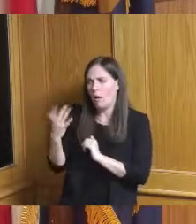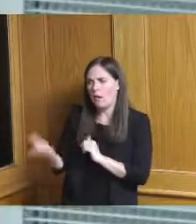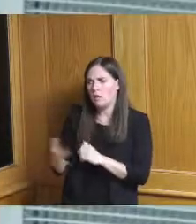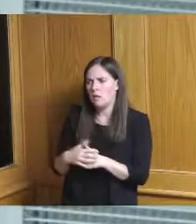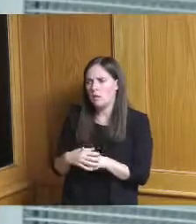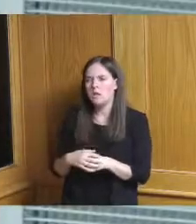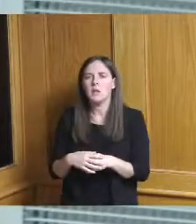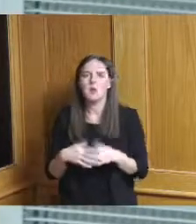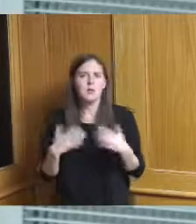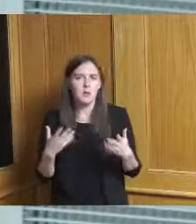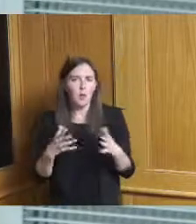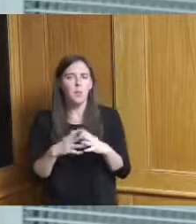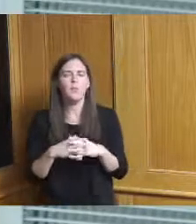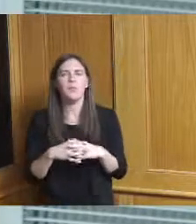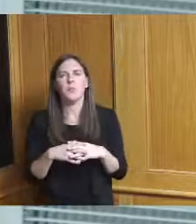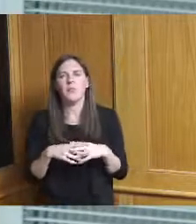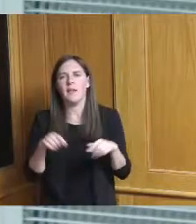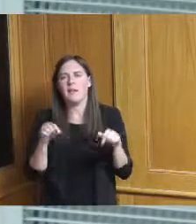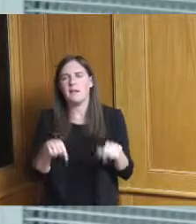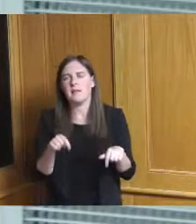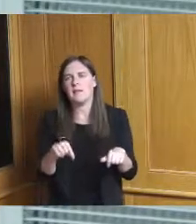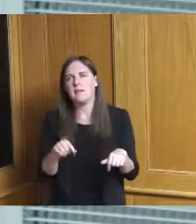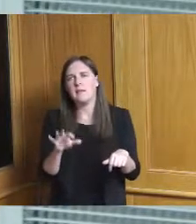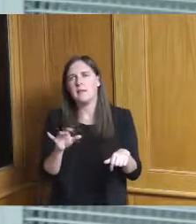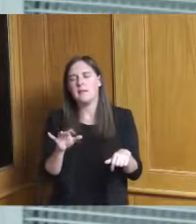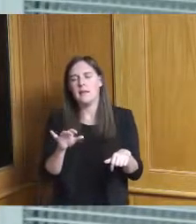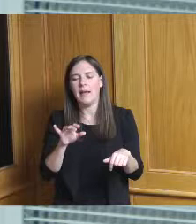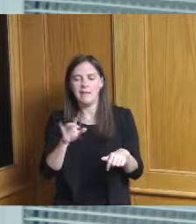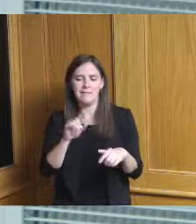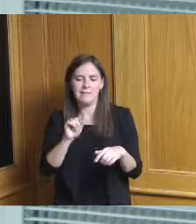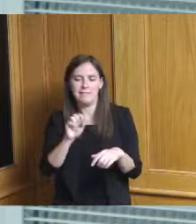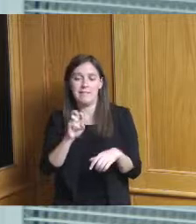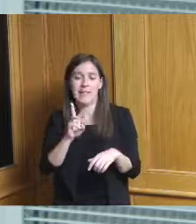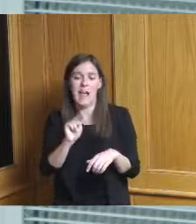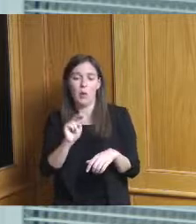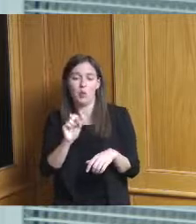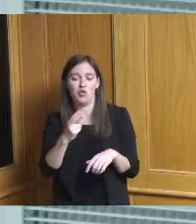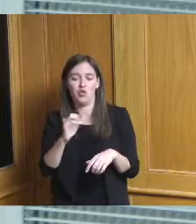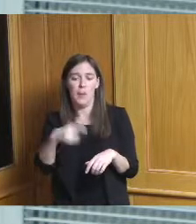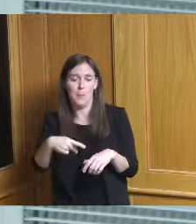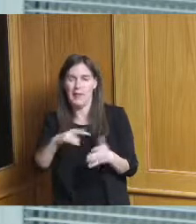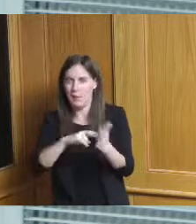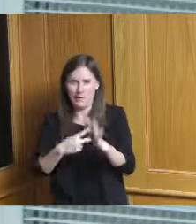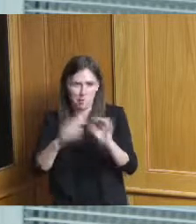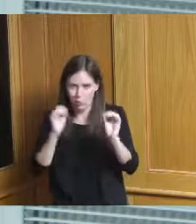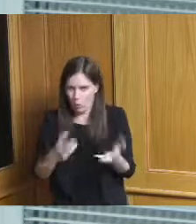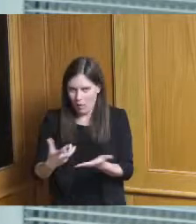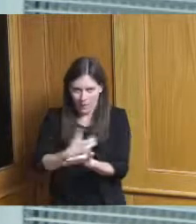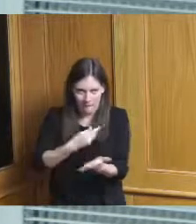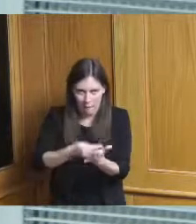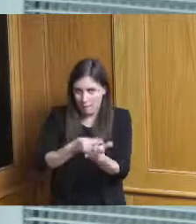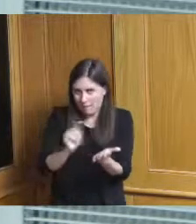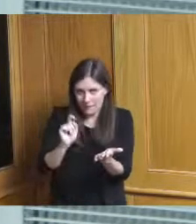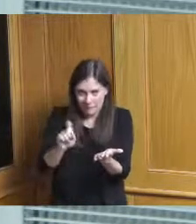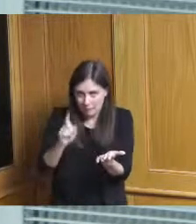so this is in a township so there's no income tax so the company just decided to do a what they call